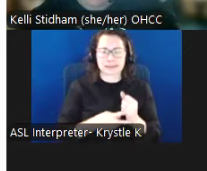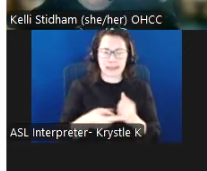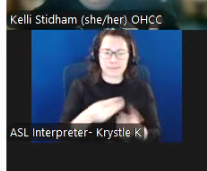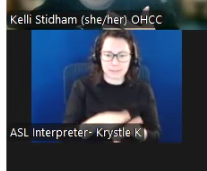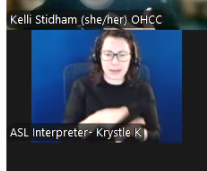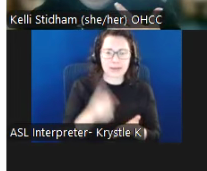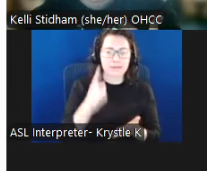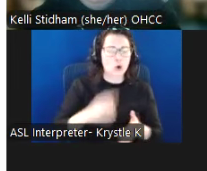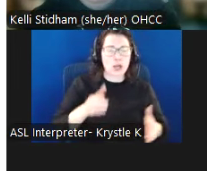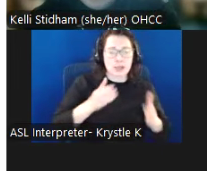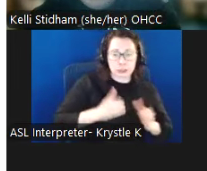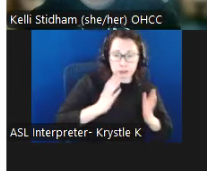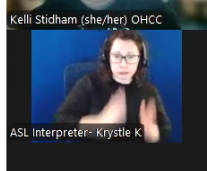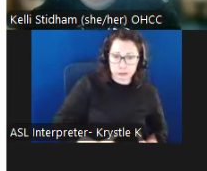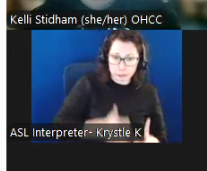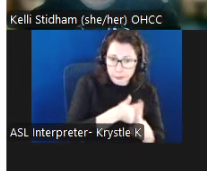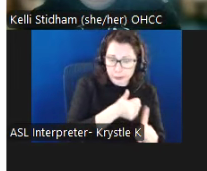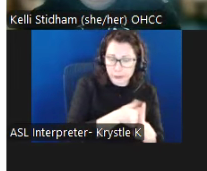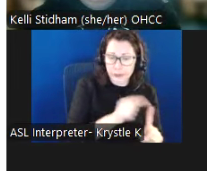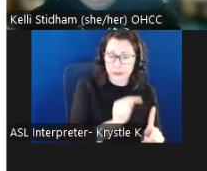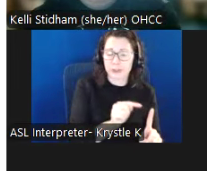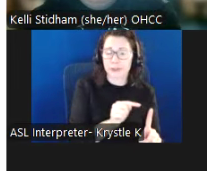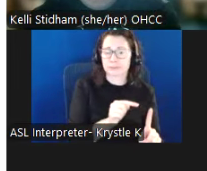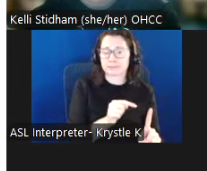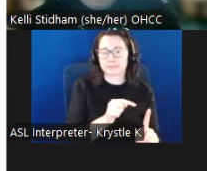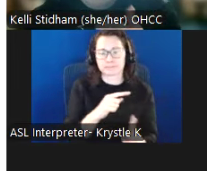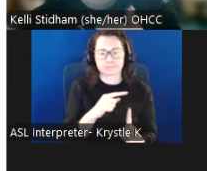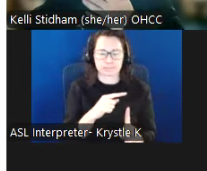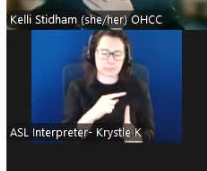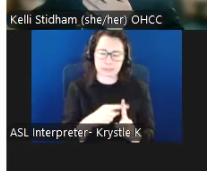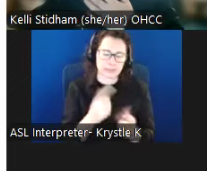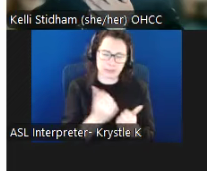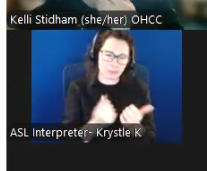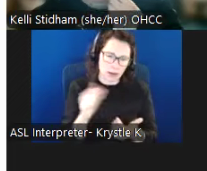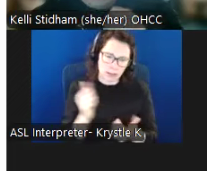consumer.